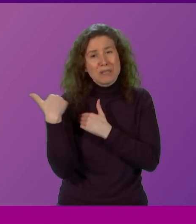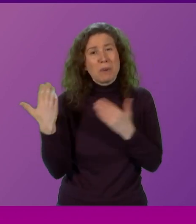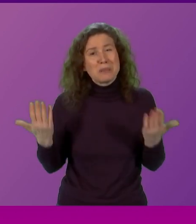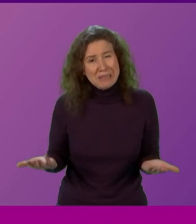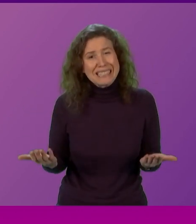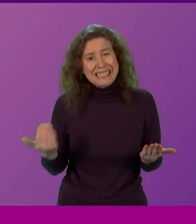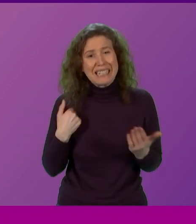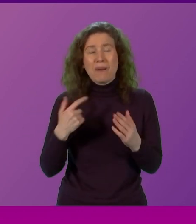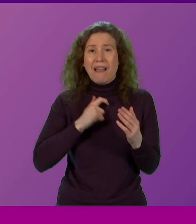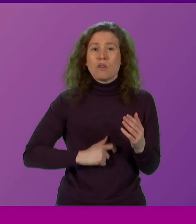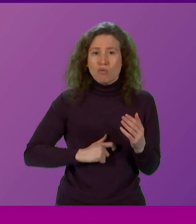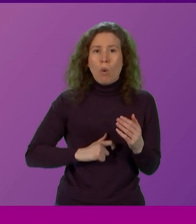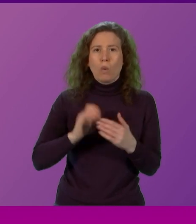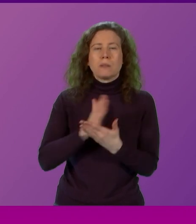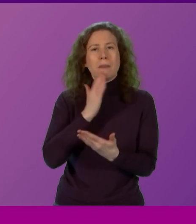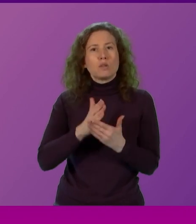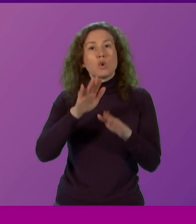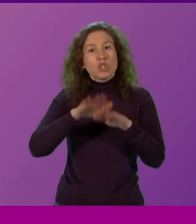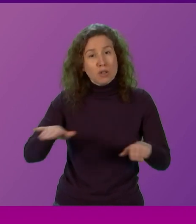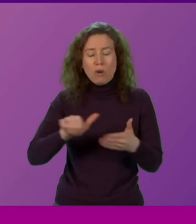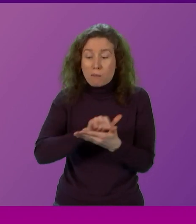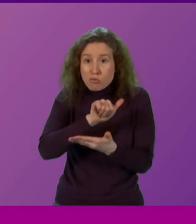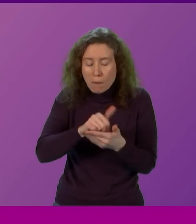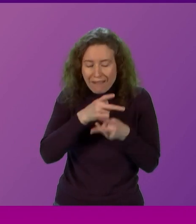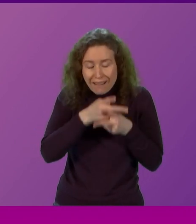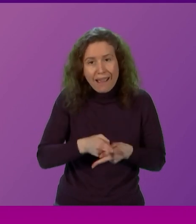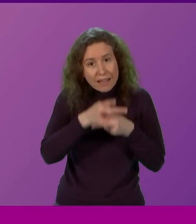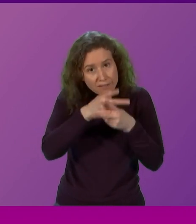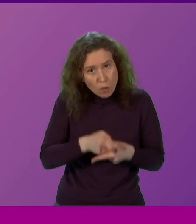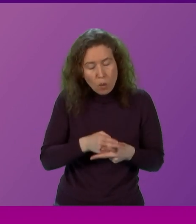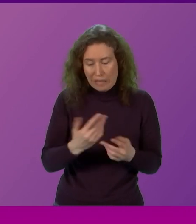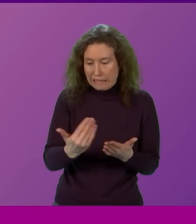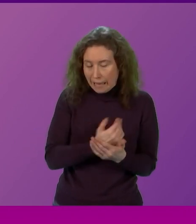and a role to play to make sure that children are properly cared for and safeguarded.